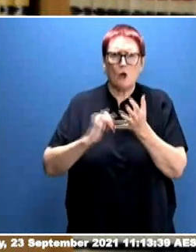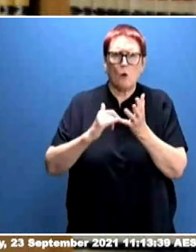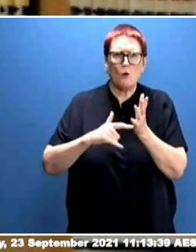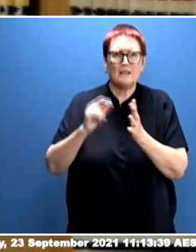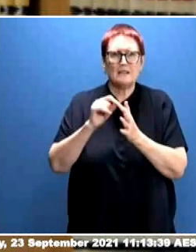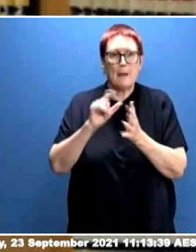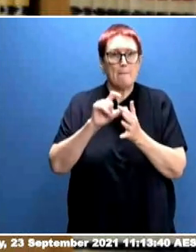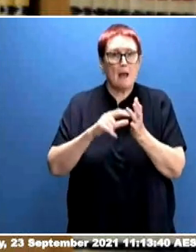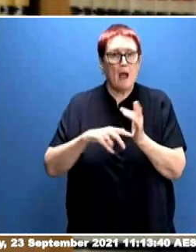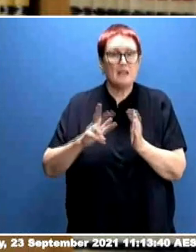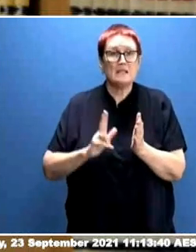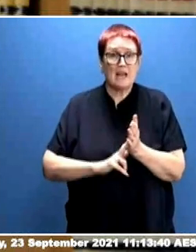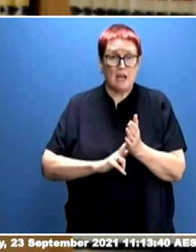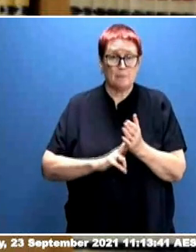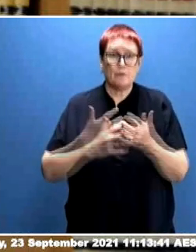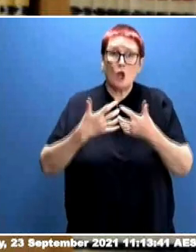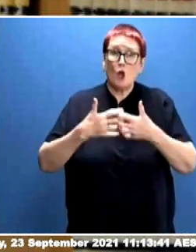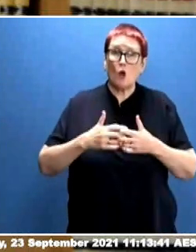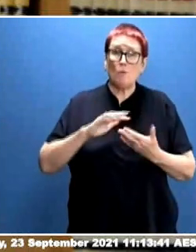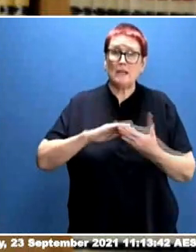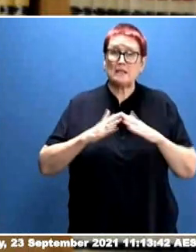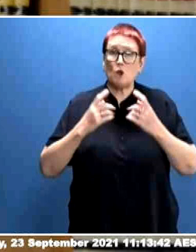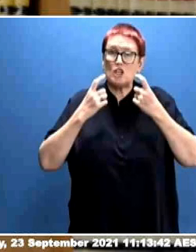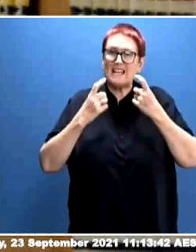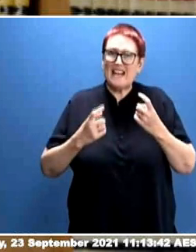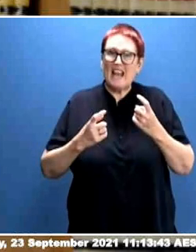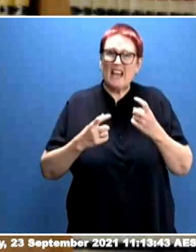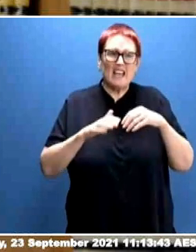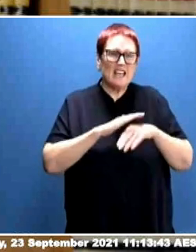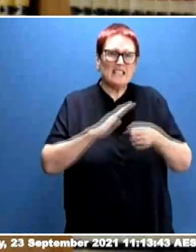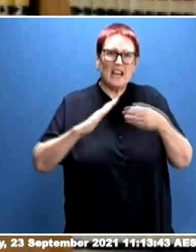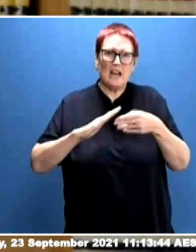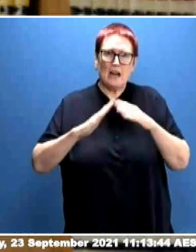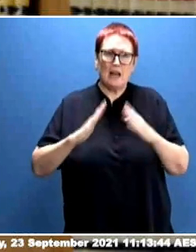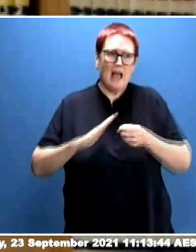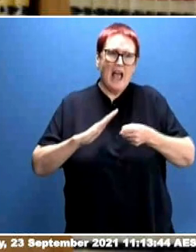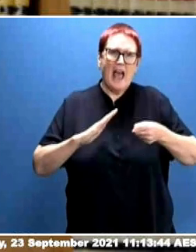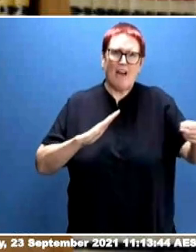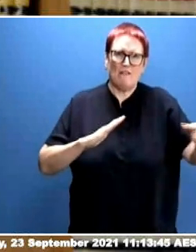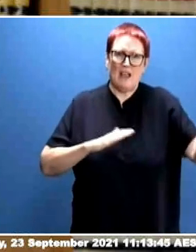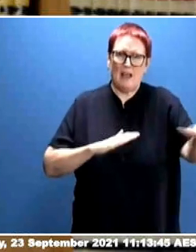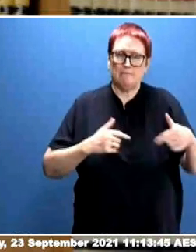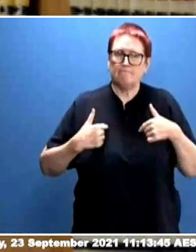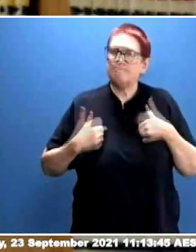is something that sits more broadly in the Department's out-of-home care space and it's not something I could speak to with any more detail